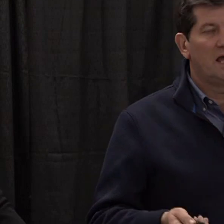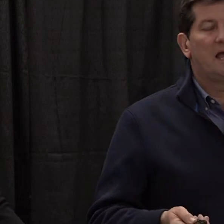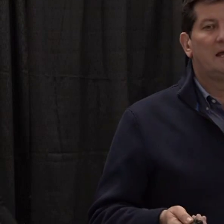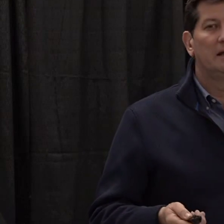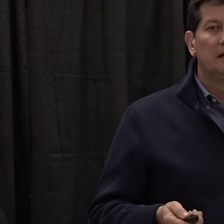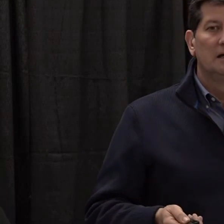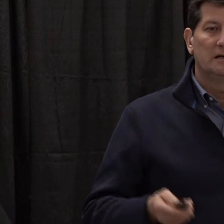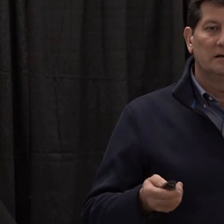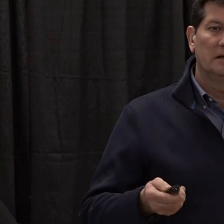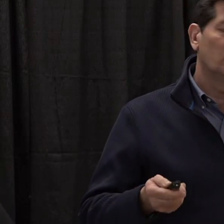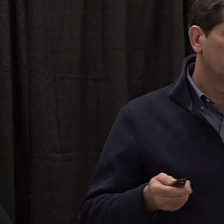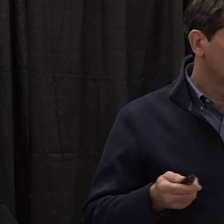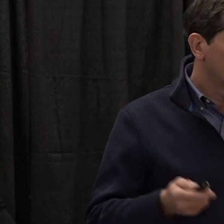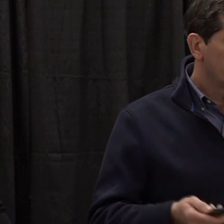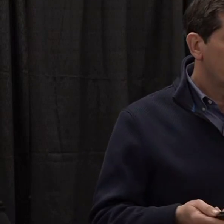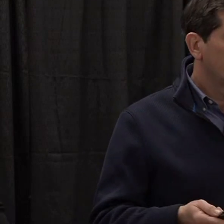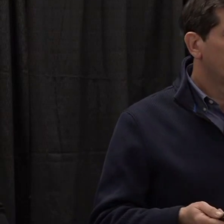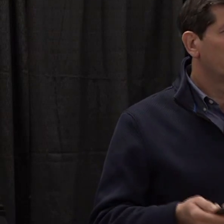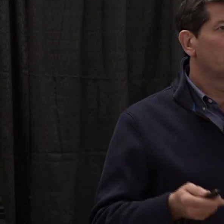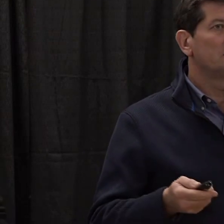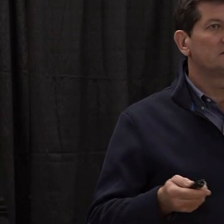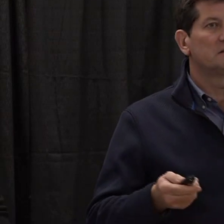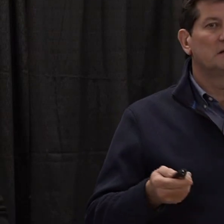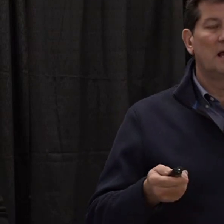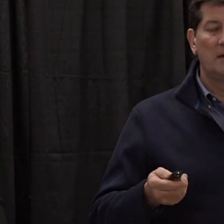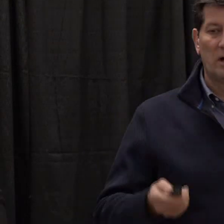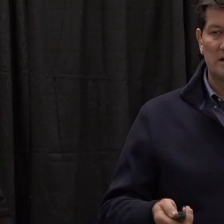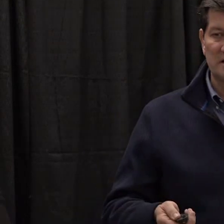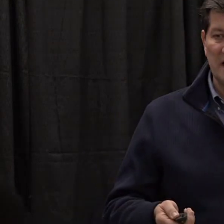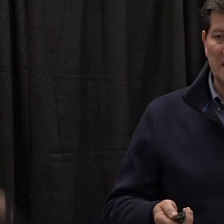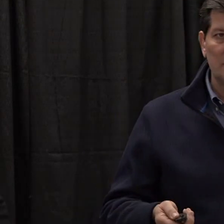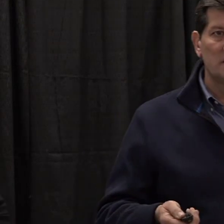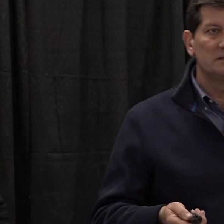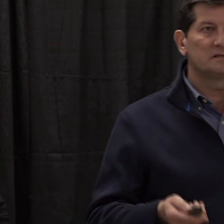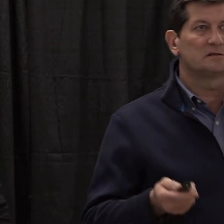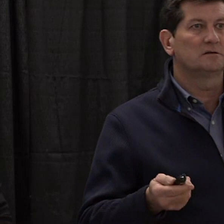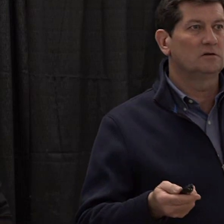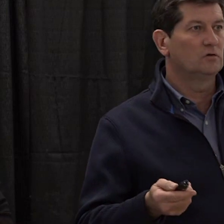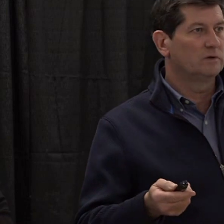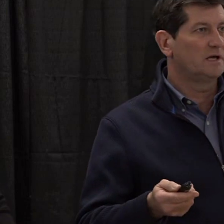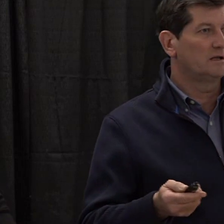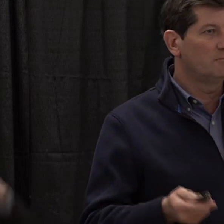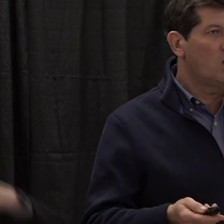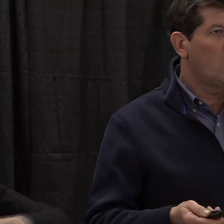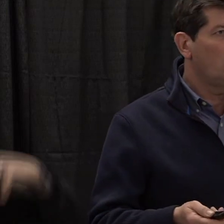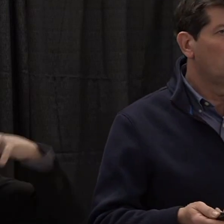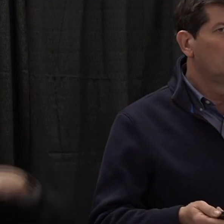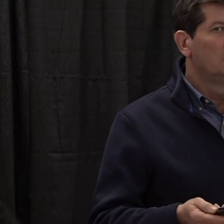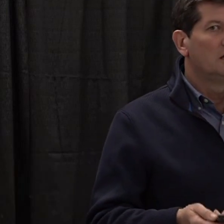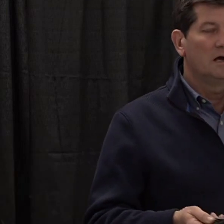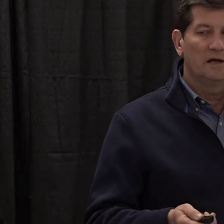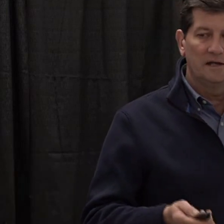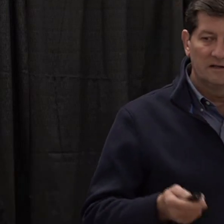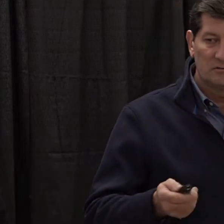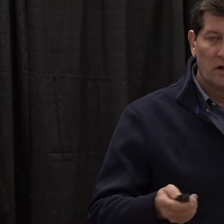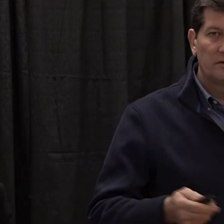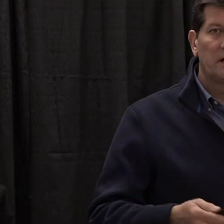line where the Erie County Fair is. Highmark Stadium is the old McKinley Mall, and into other areas.